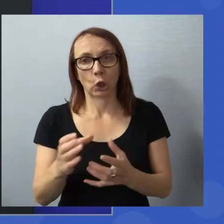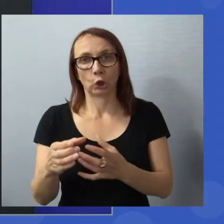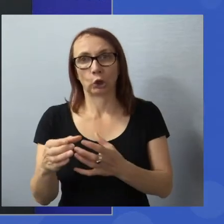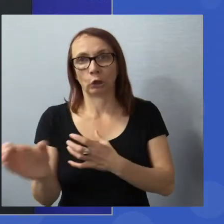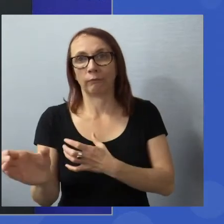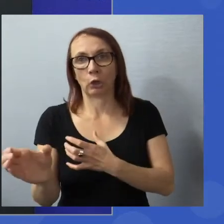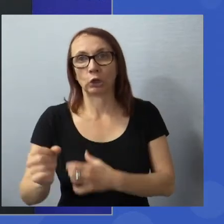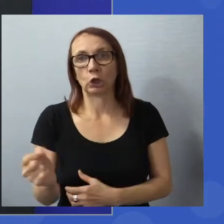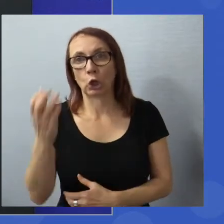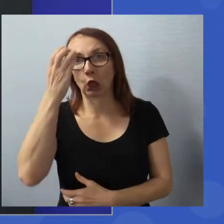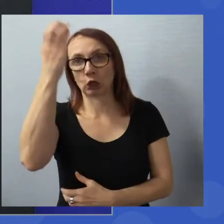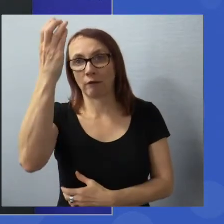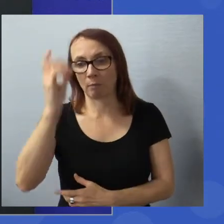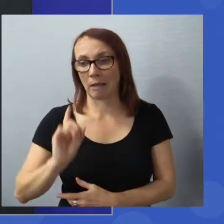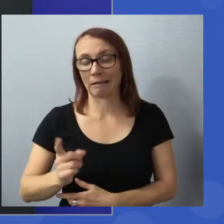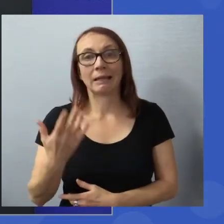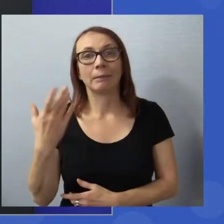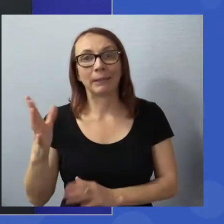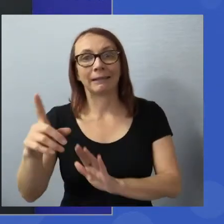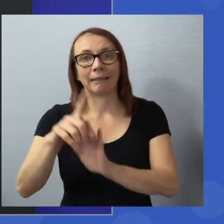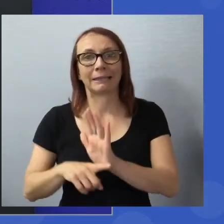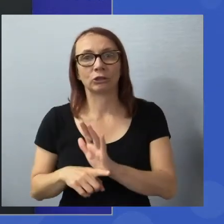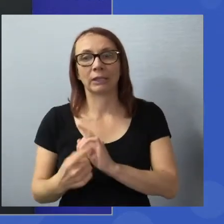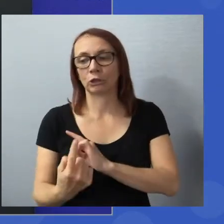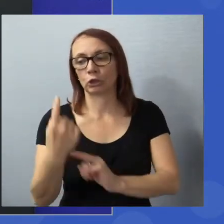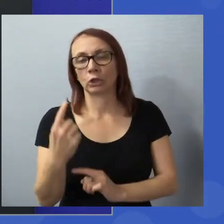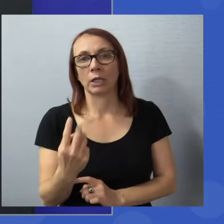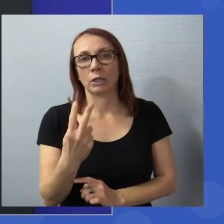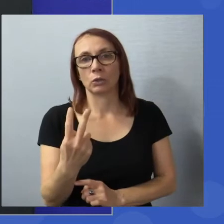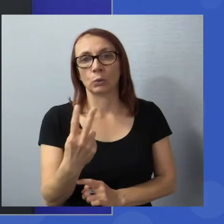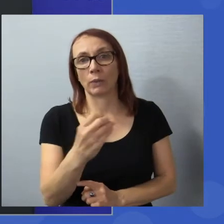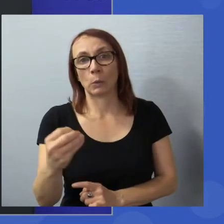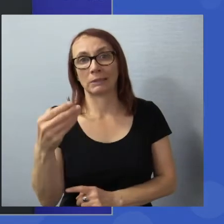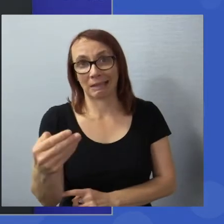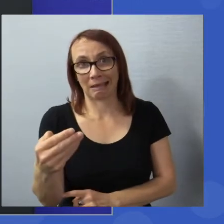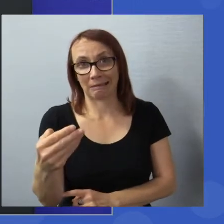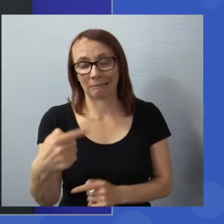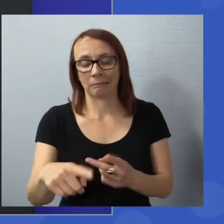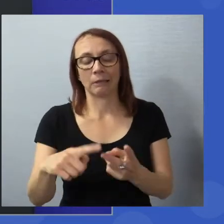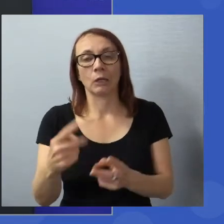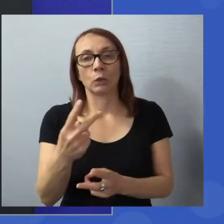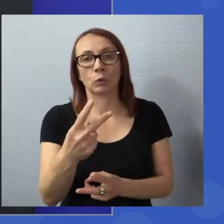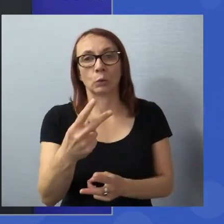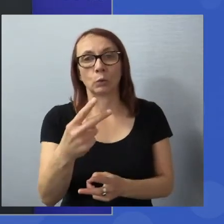has legislated and this area in 2009 and in 2019 its imposed duties on Scottish